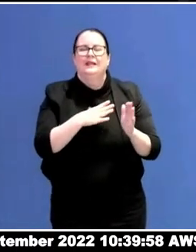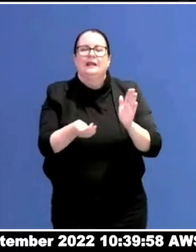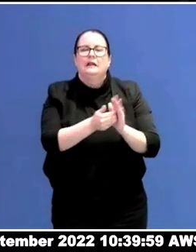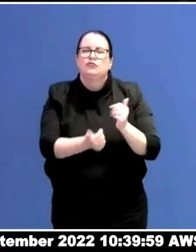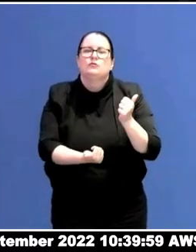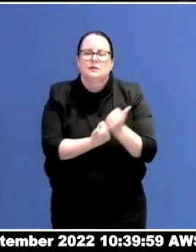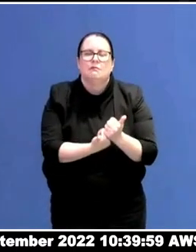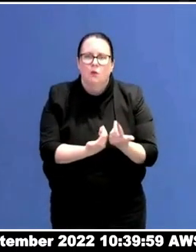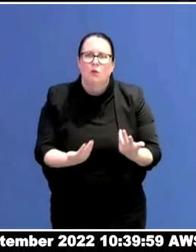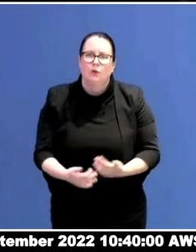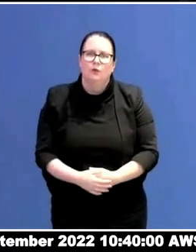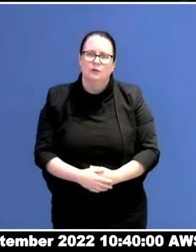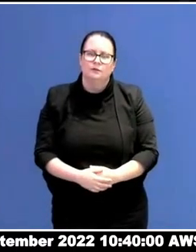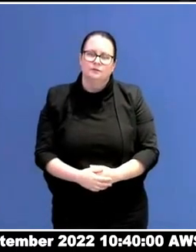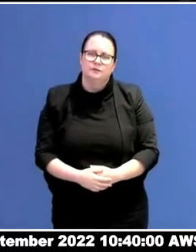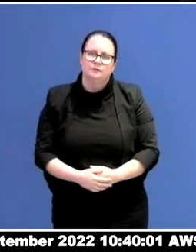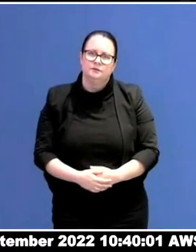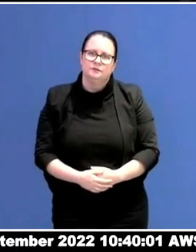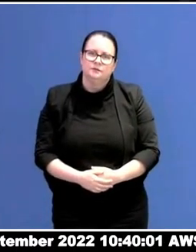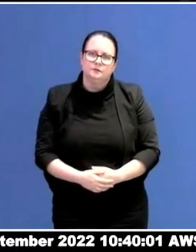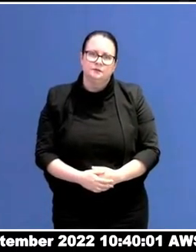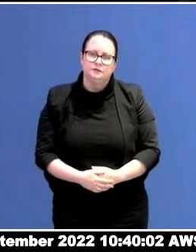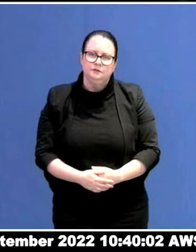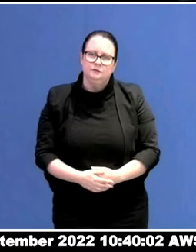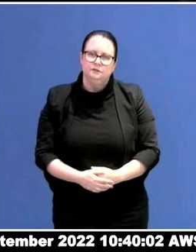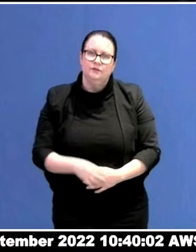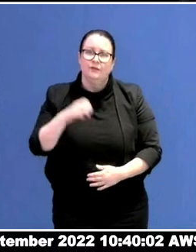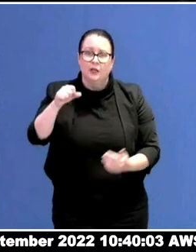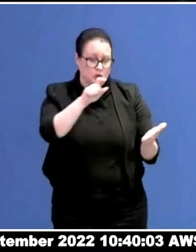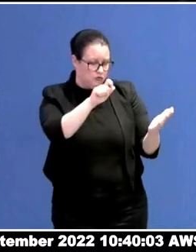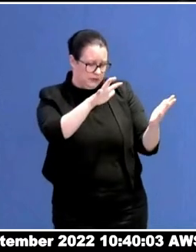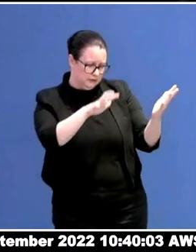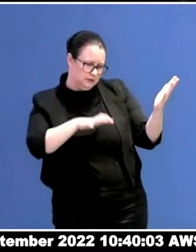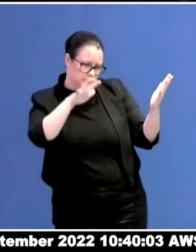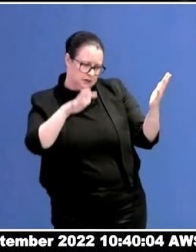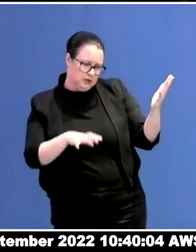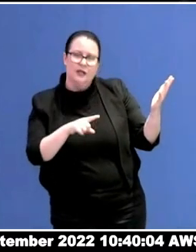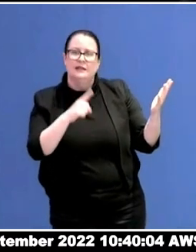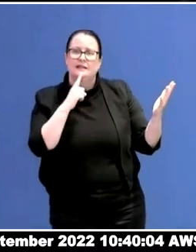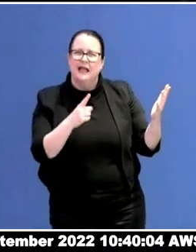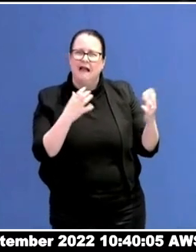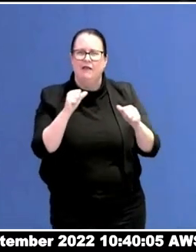You also point out that either some communication or better communication